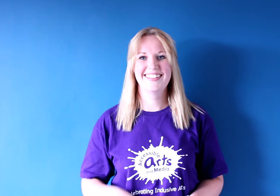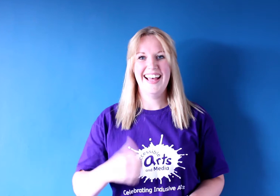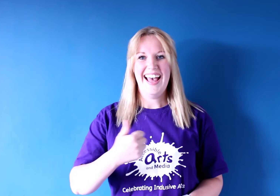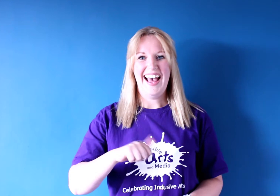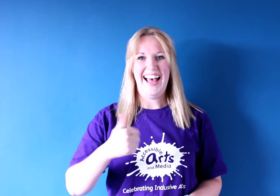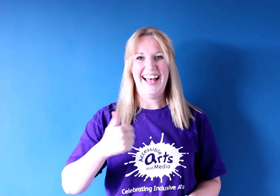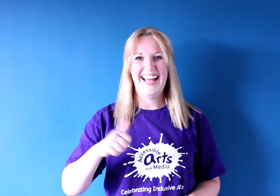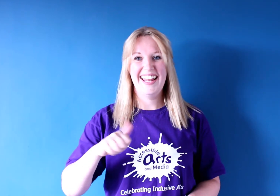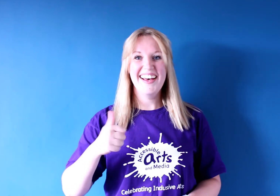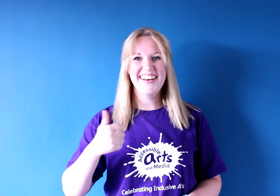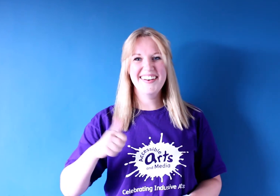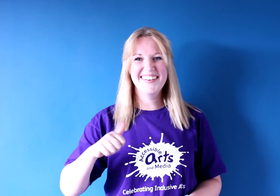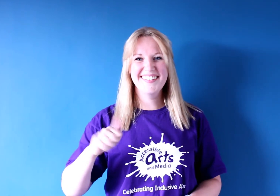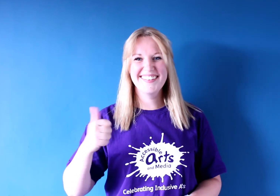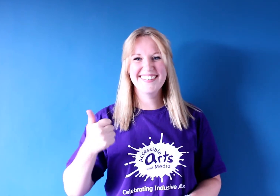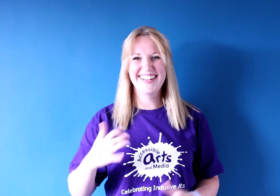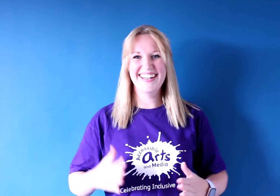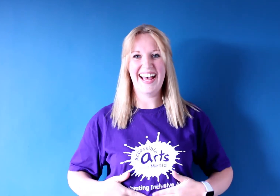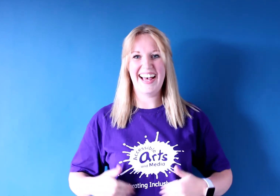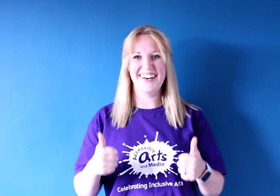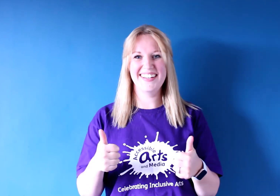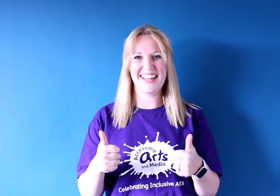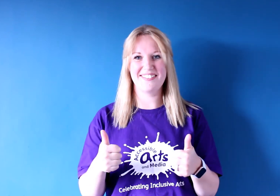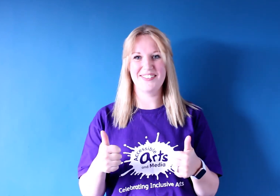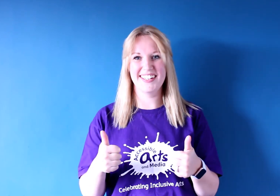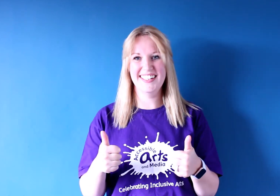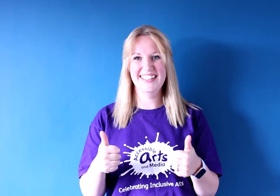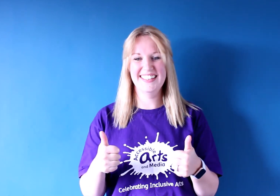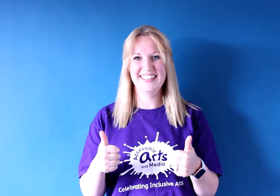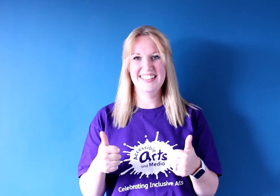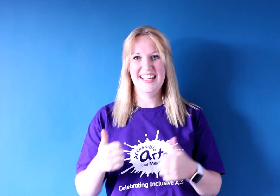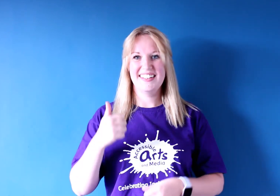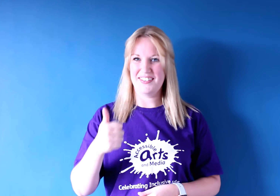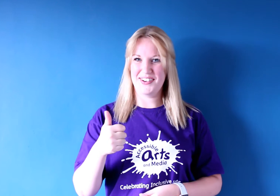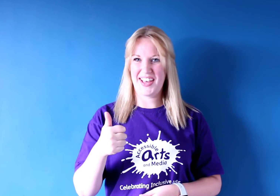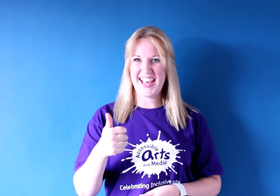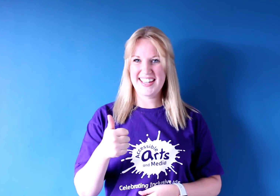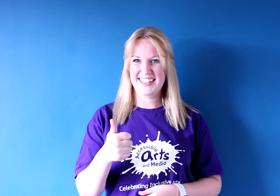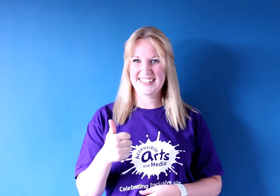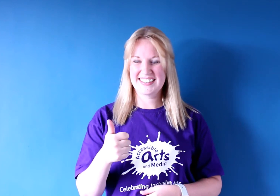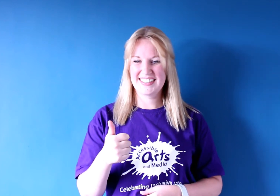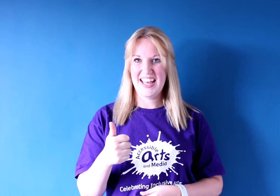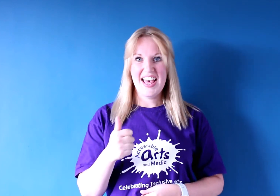Hello! How is everyone? Is everyone ok?